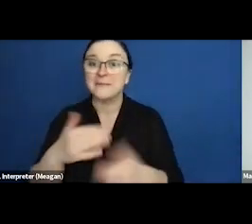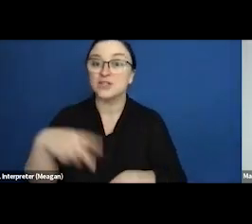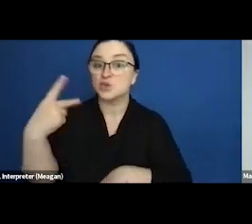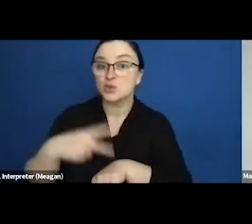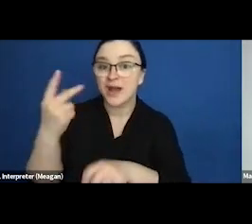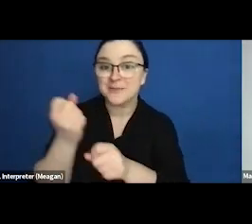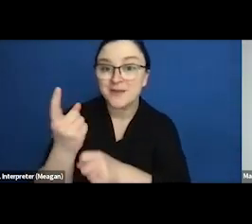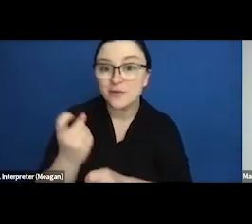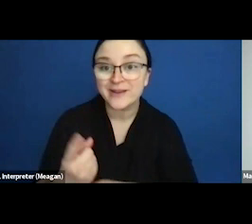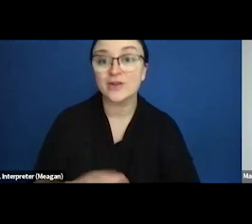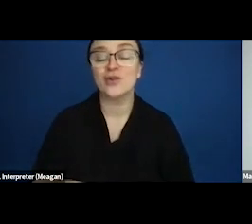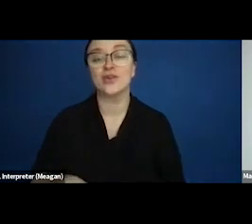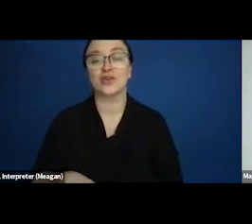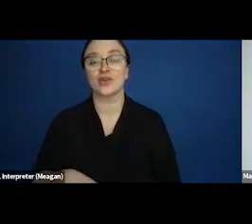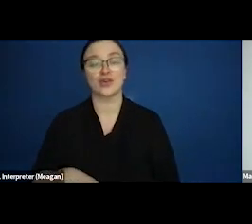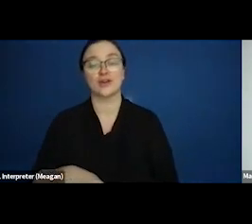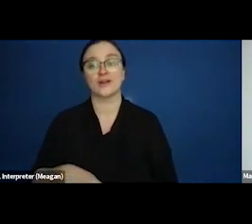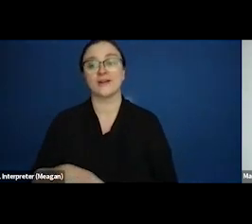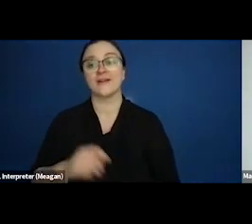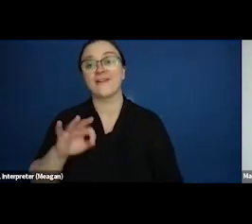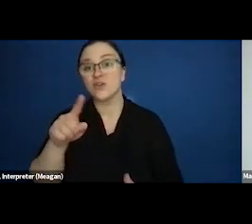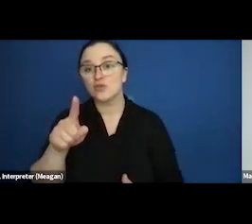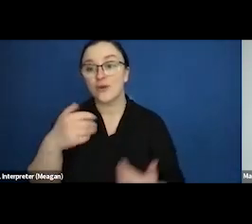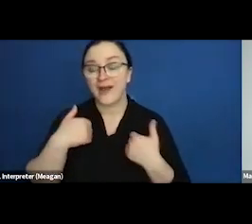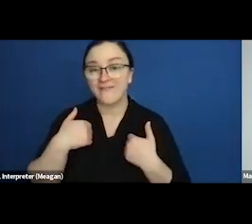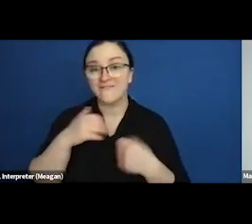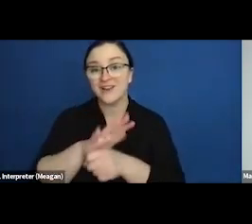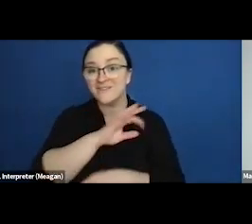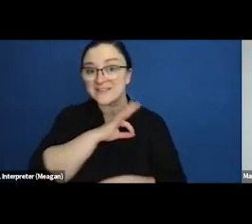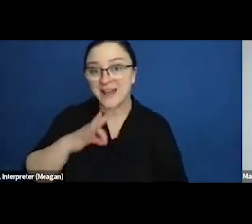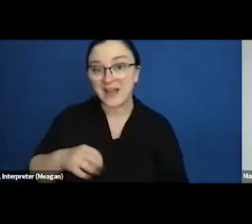If you are really staffed that you have the resources,